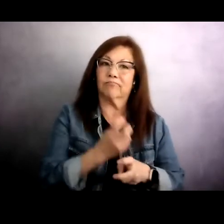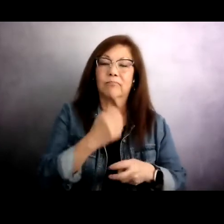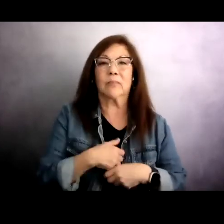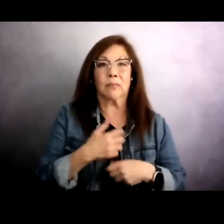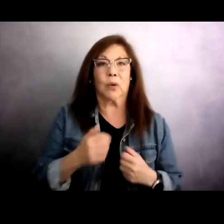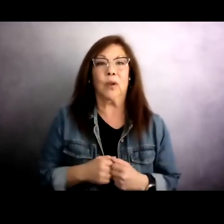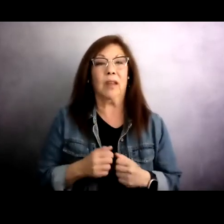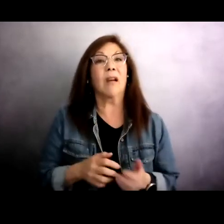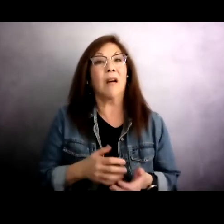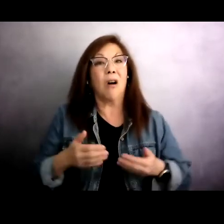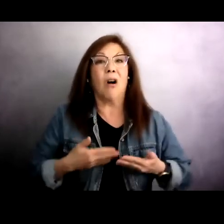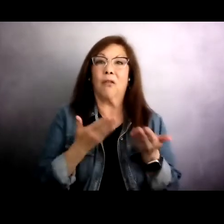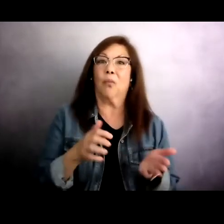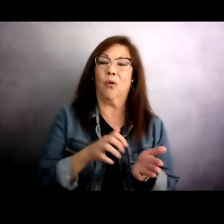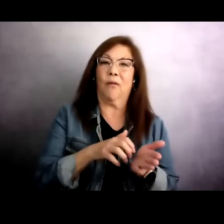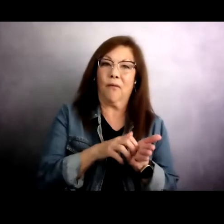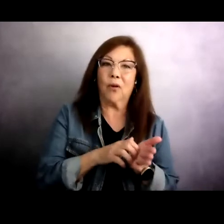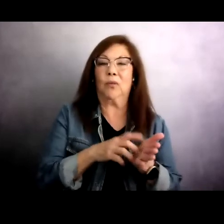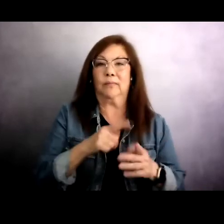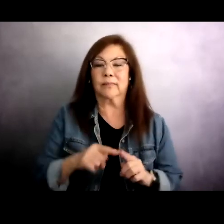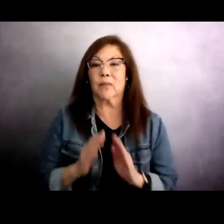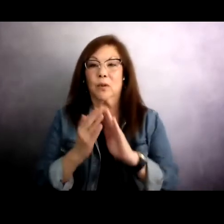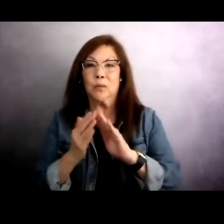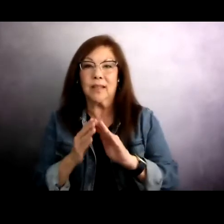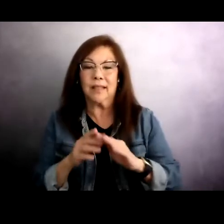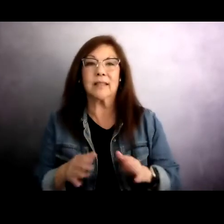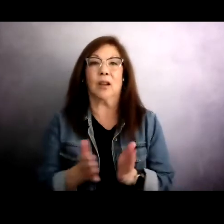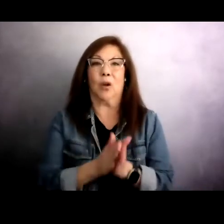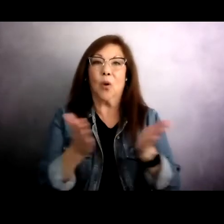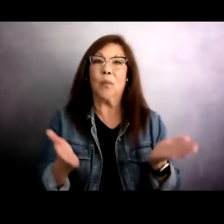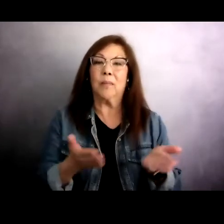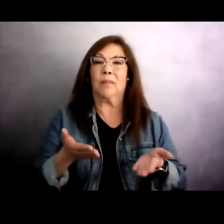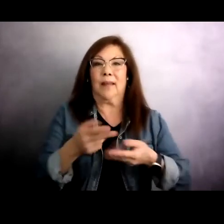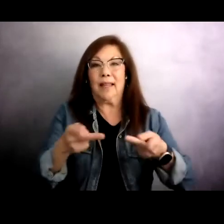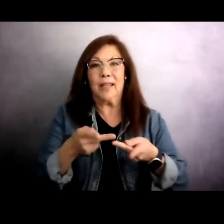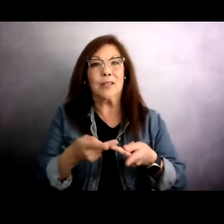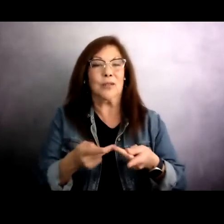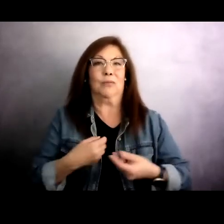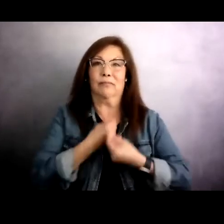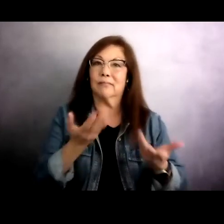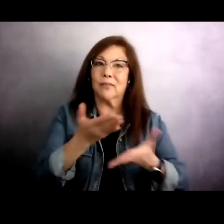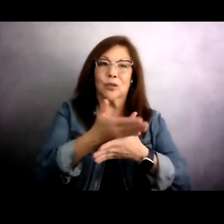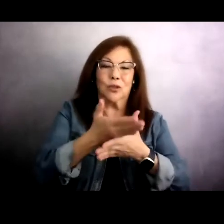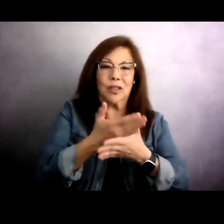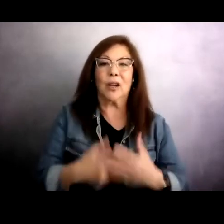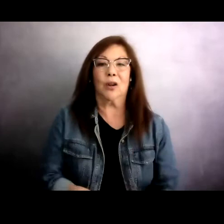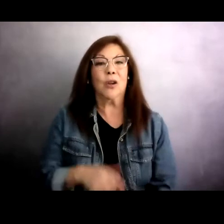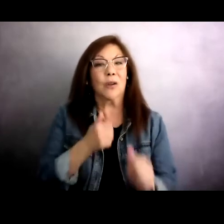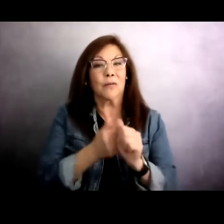You can visit AAWW.org, and you can visit YouTube where recording of this event will